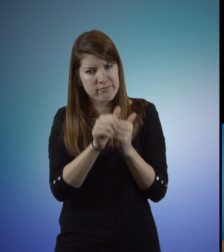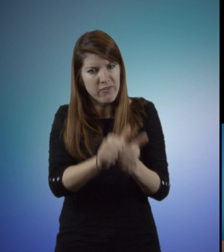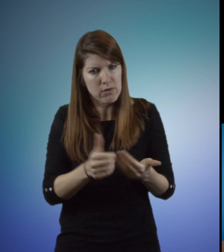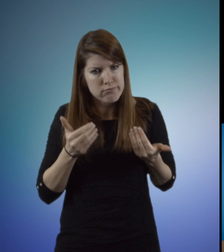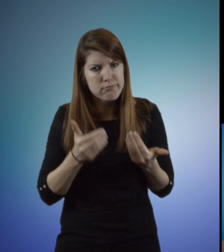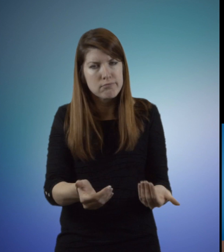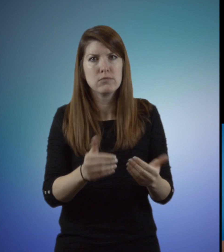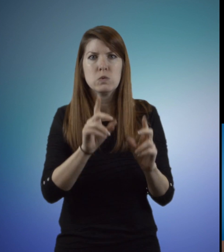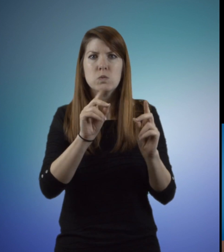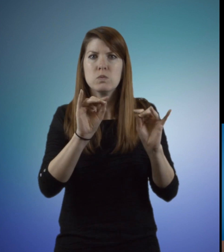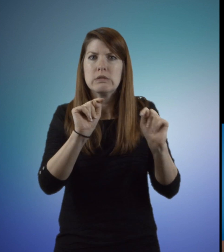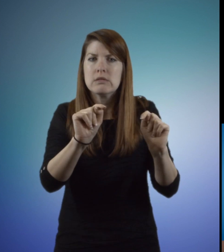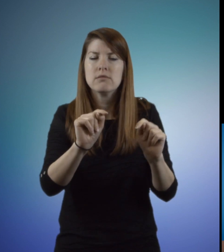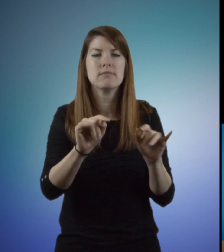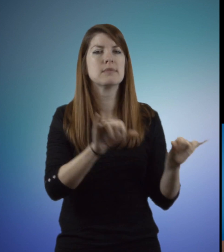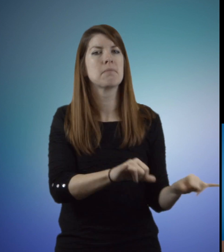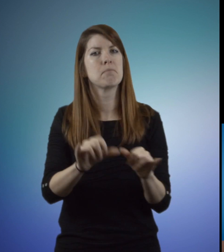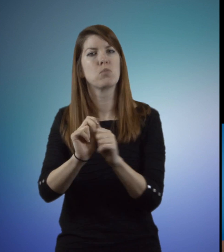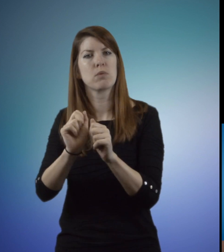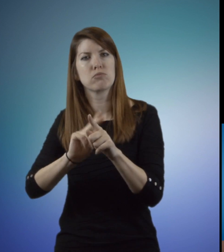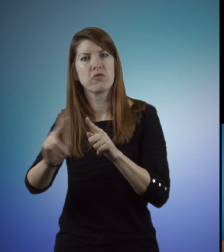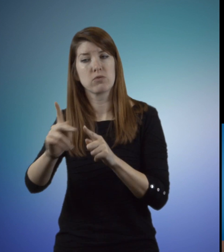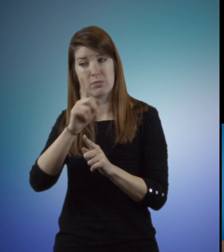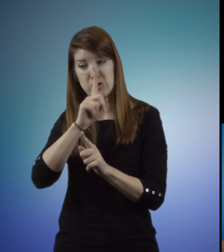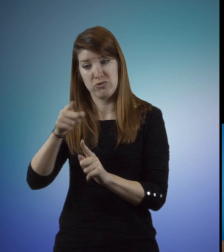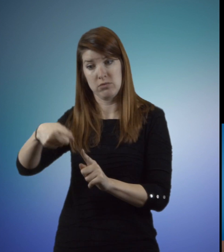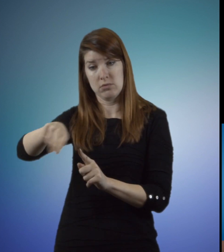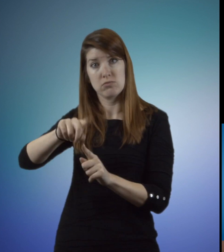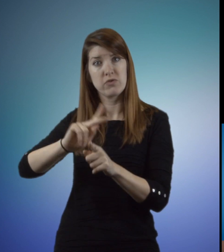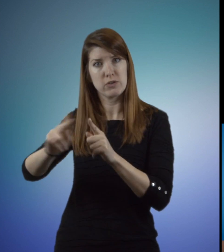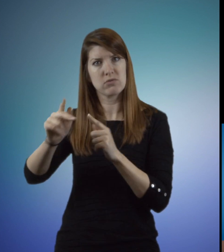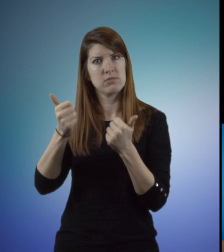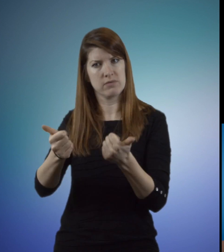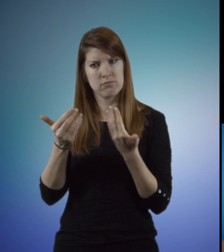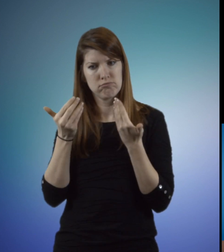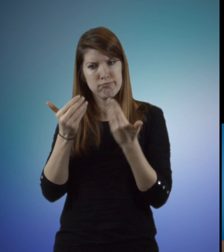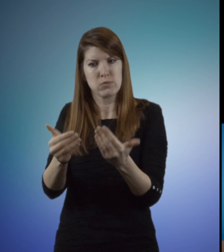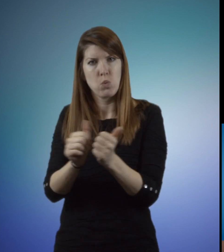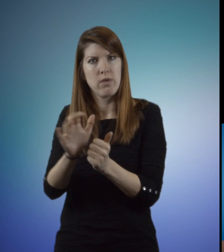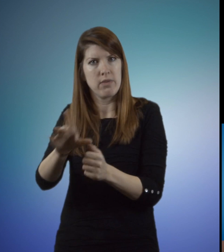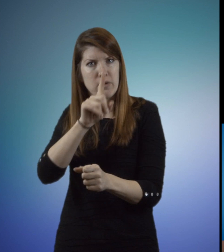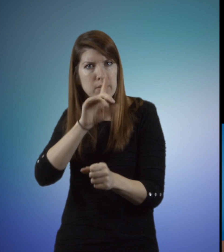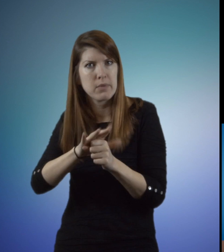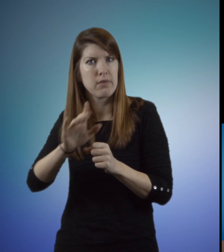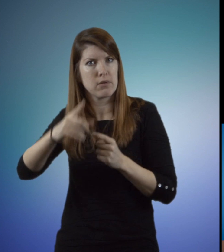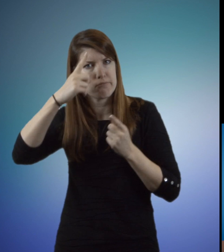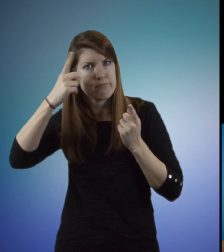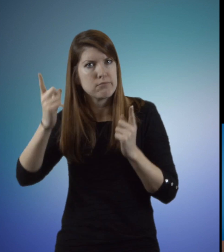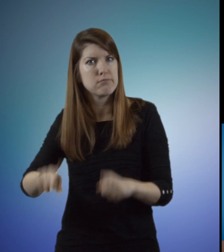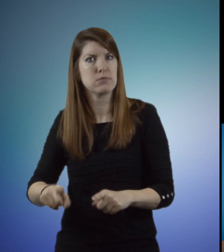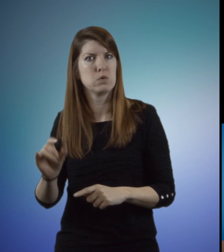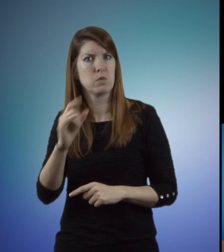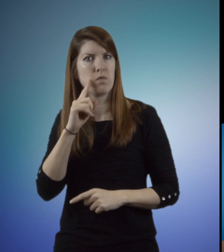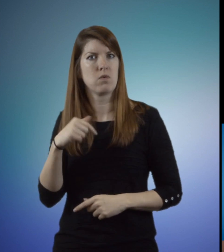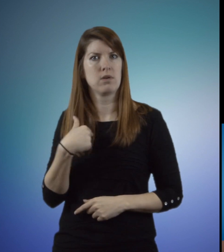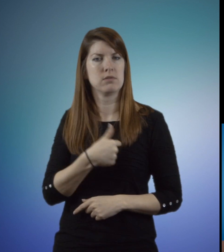And the same thing on the professional side. We want to make sure that our professionals are following through in what they've agreed to do for us.